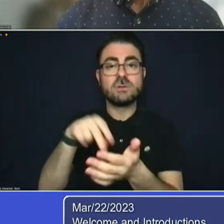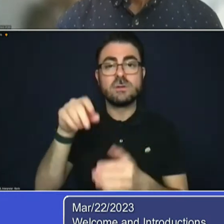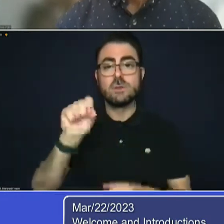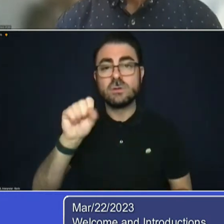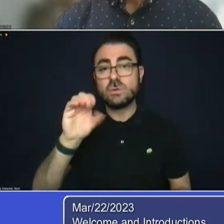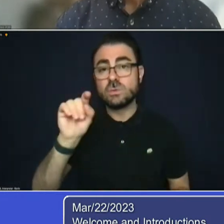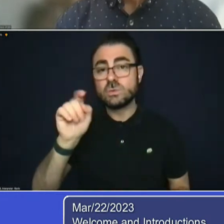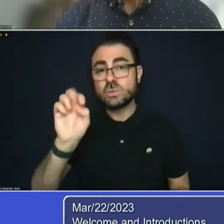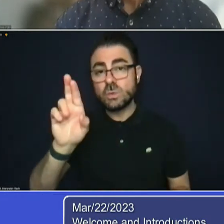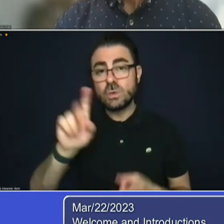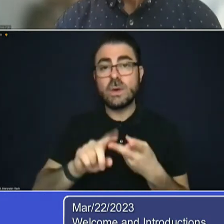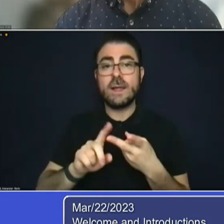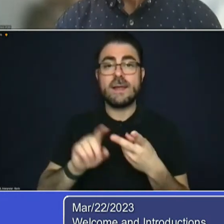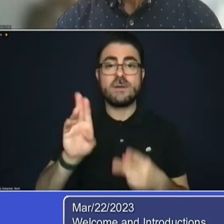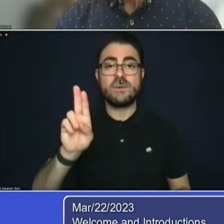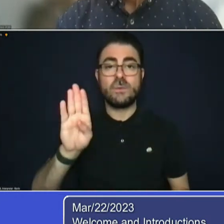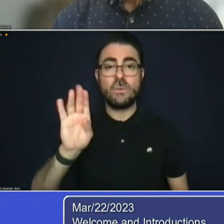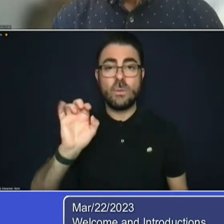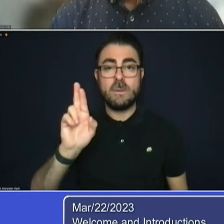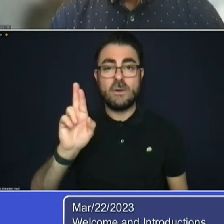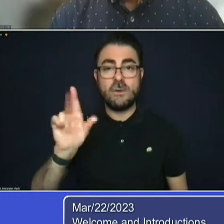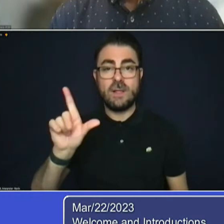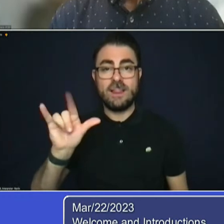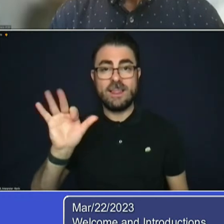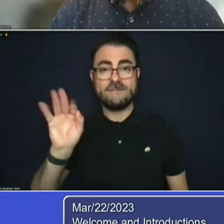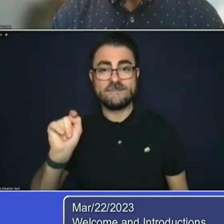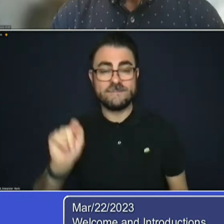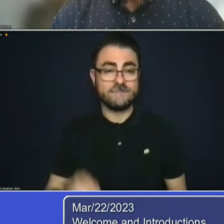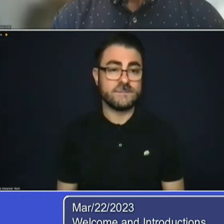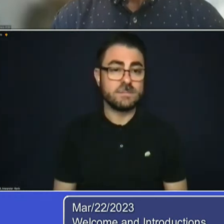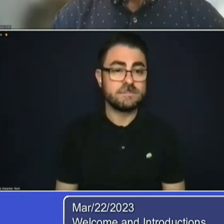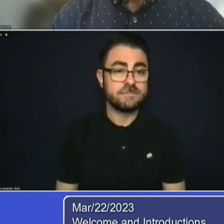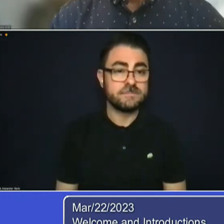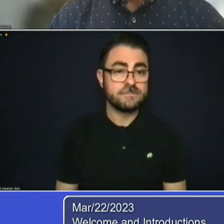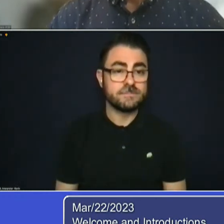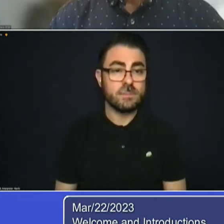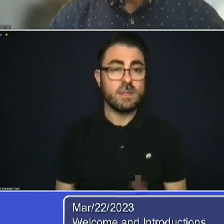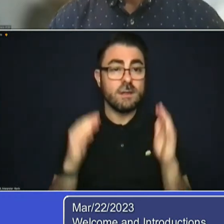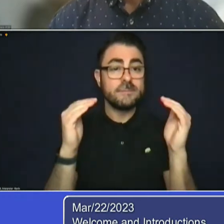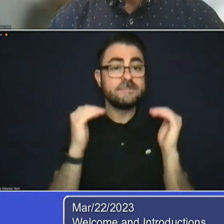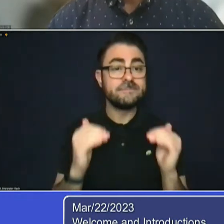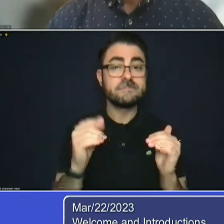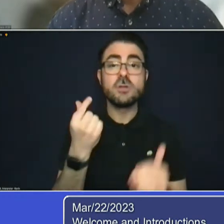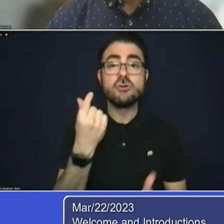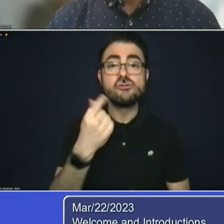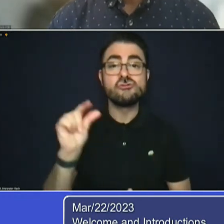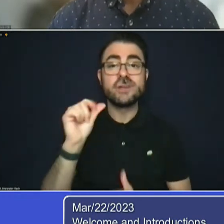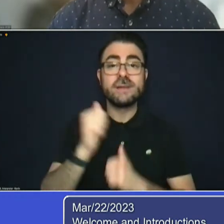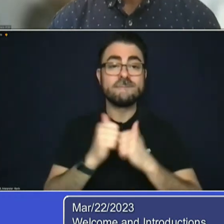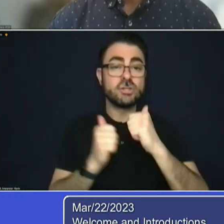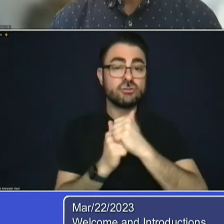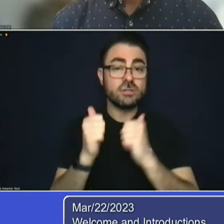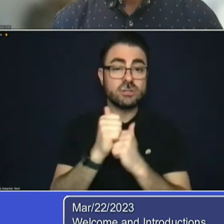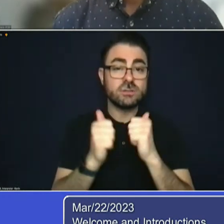ACCESS, ELECTRIC SCOOTERS AND LYFT AND UBER.